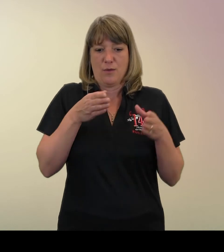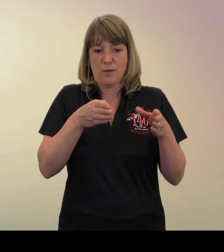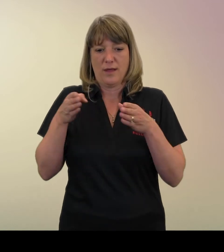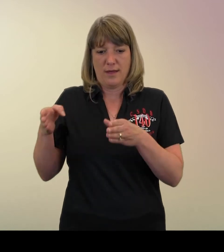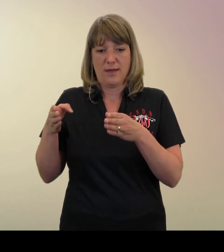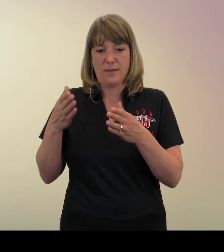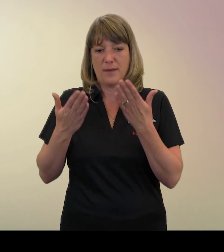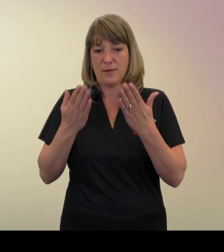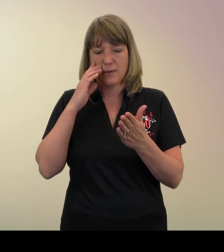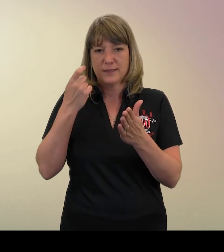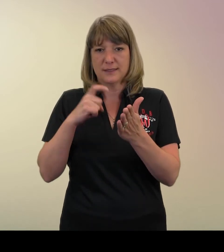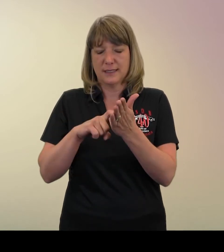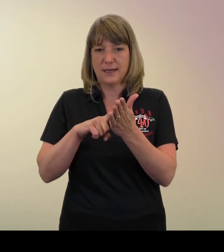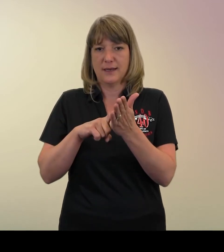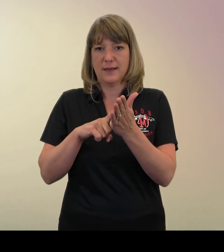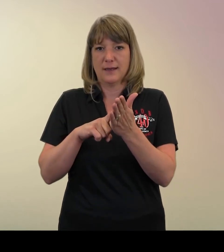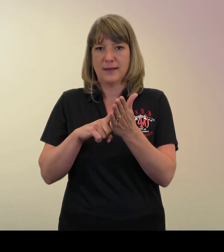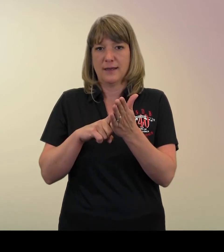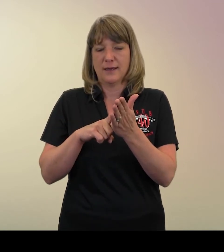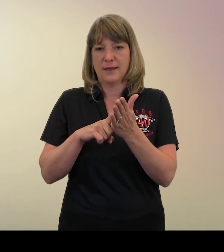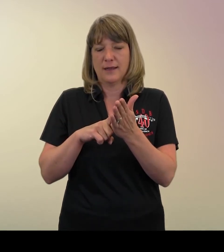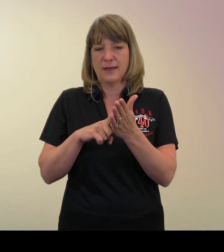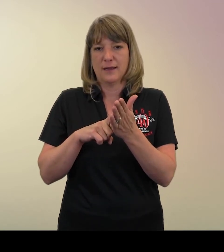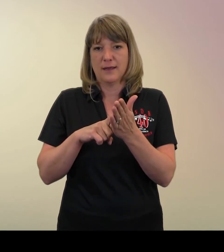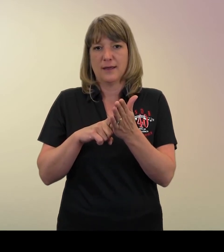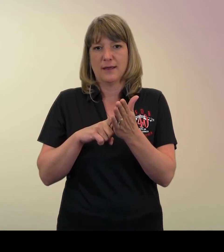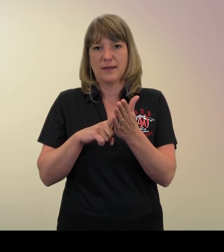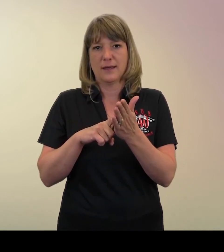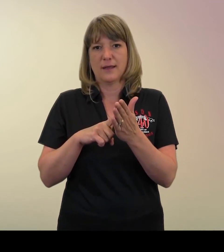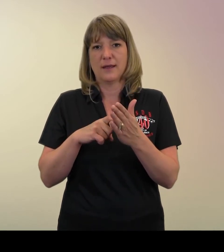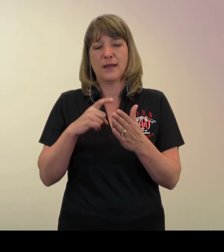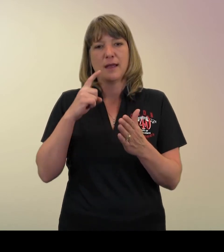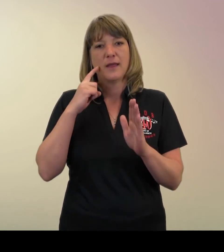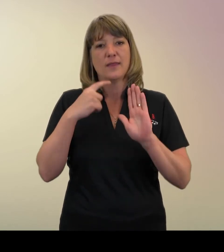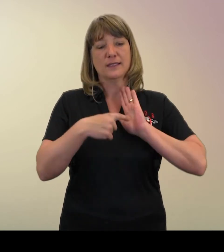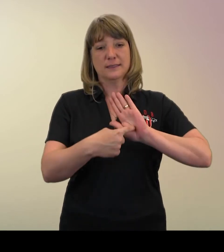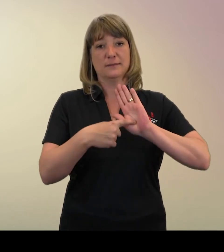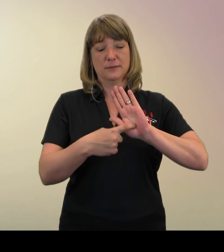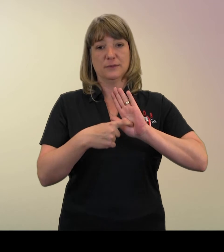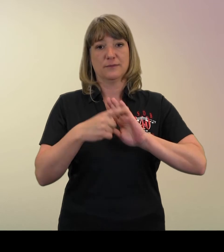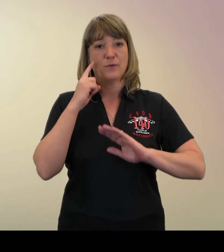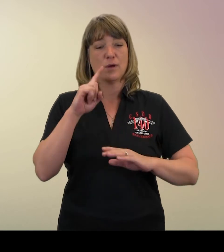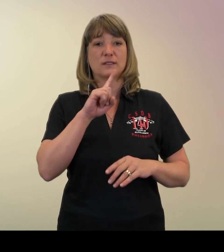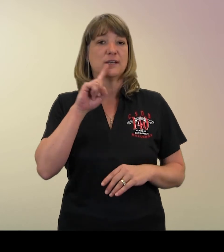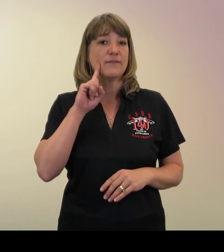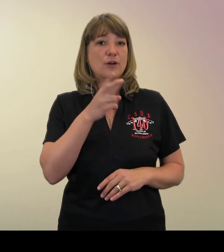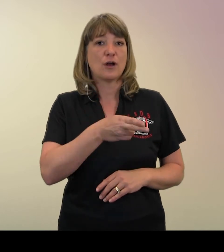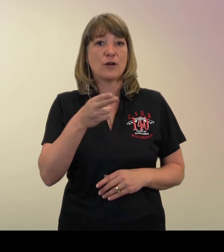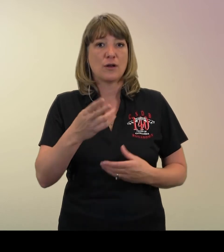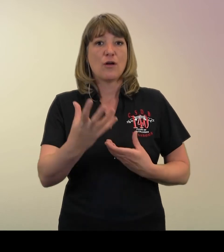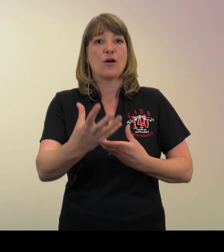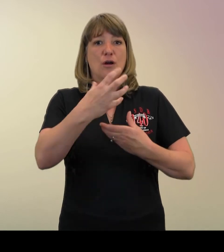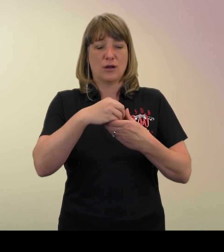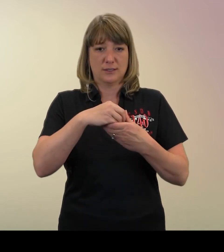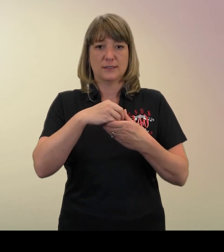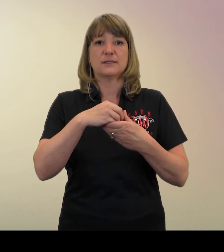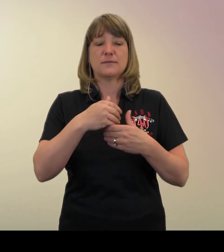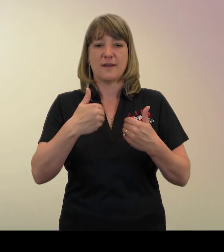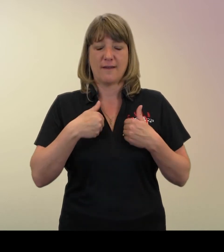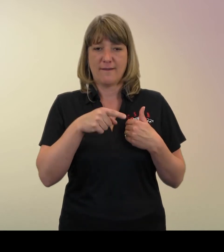One of the other ways, that we might see these symptoms present in children, who are deaf